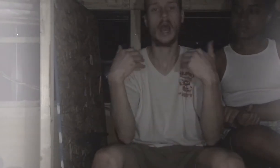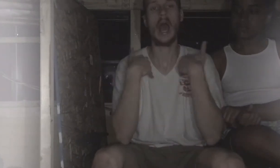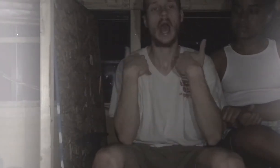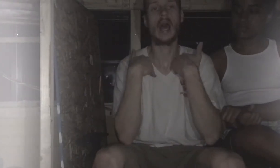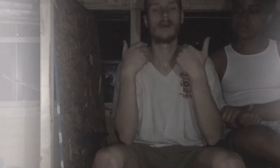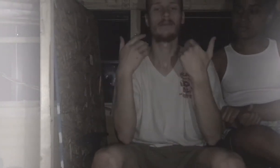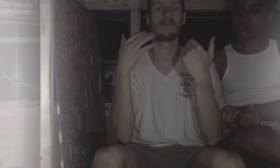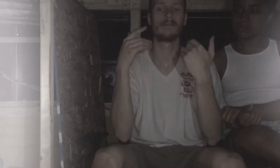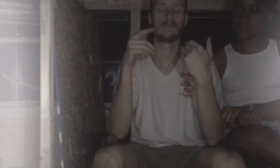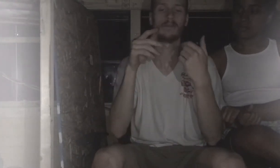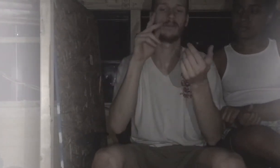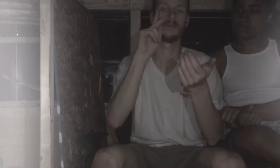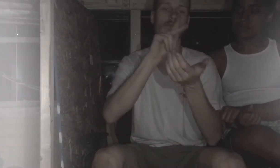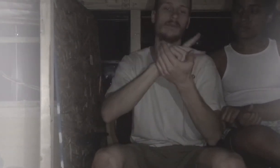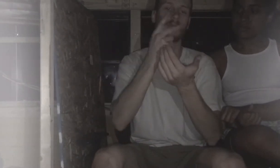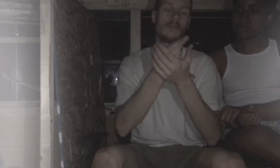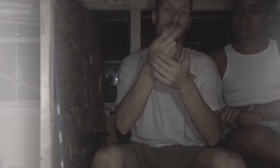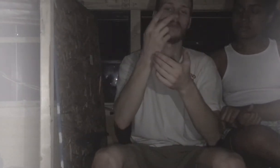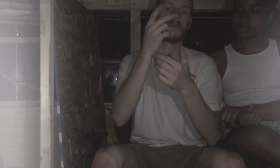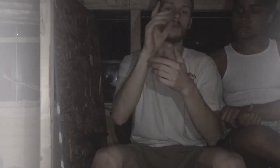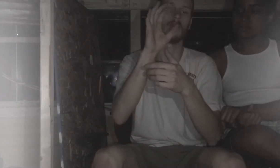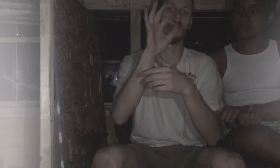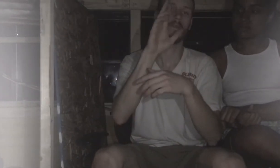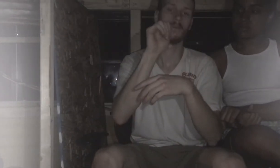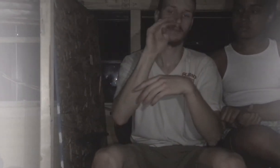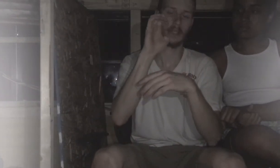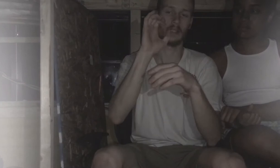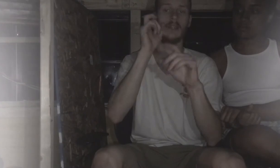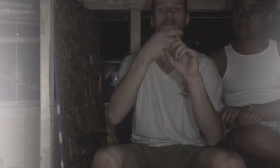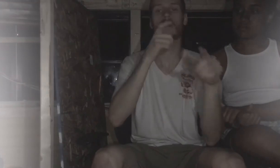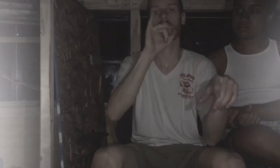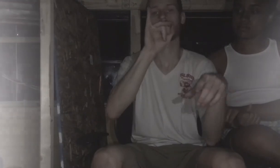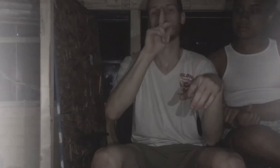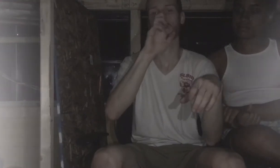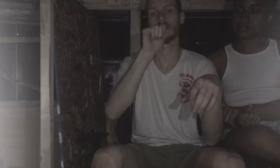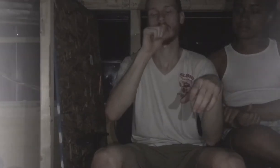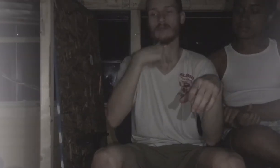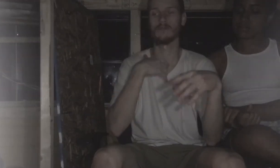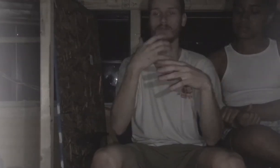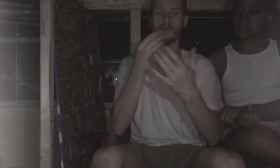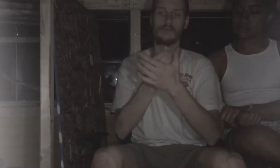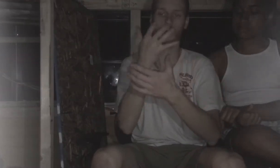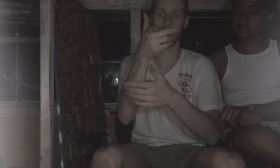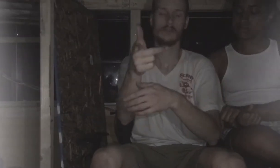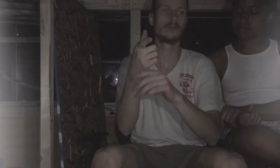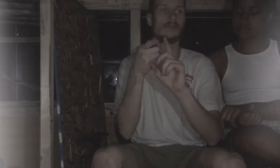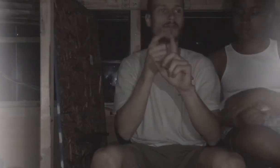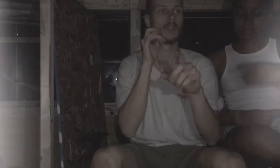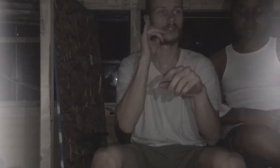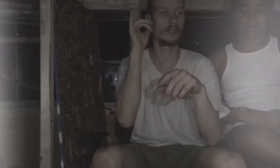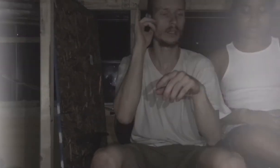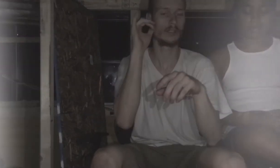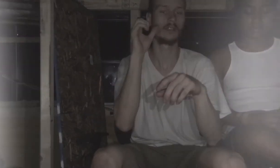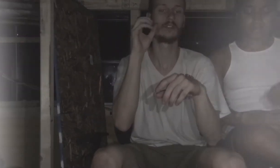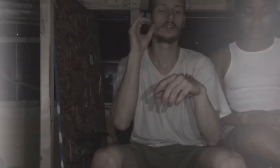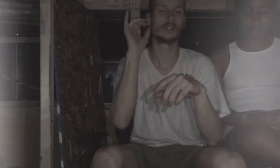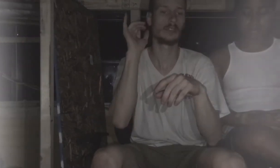and will have kitchen cabinet frame from IKEA I bought this from yesterday